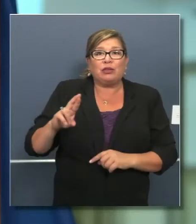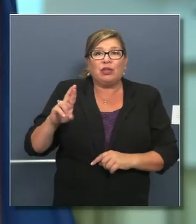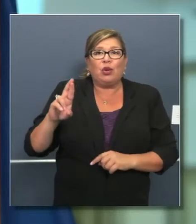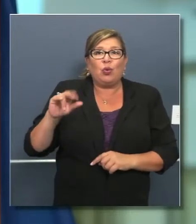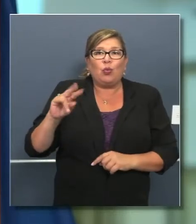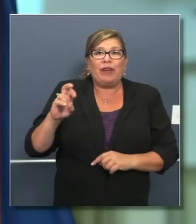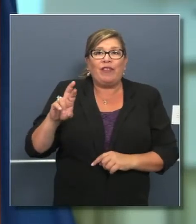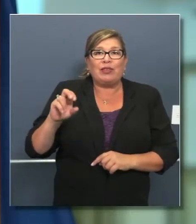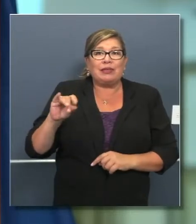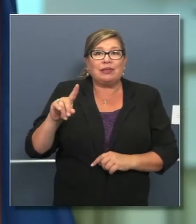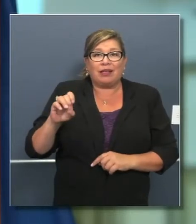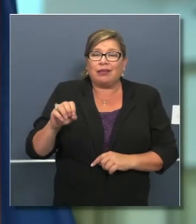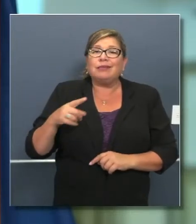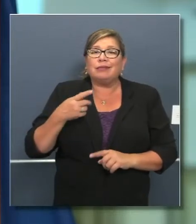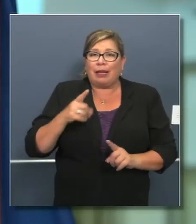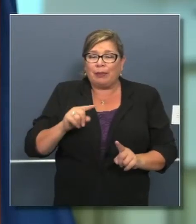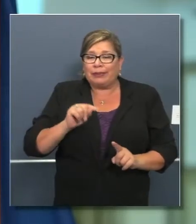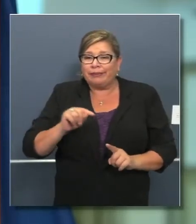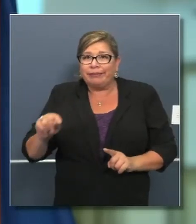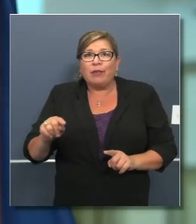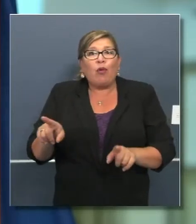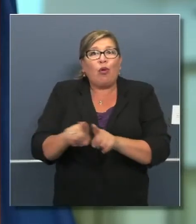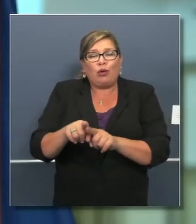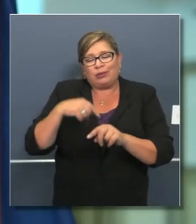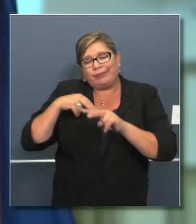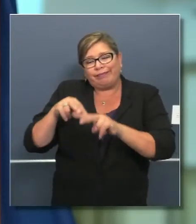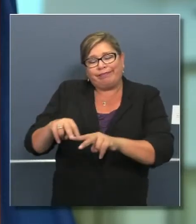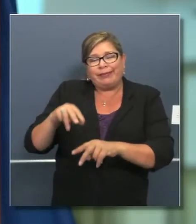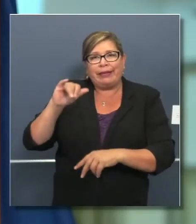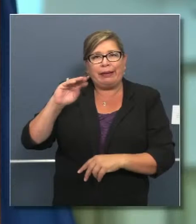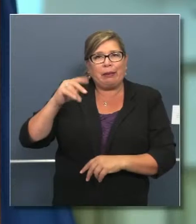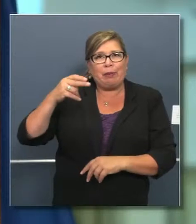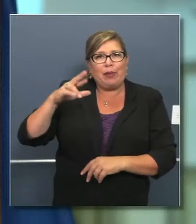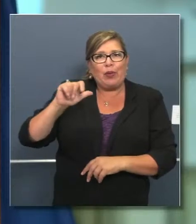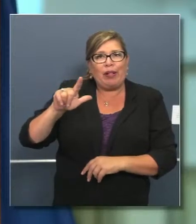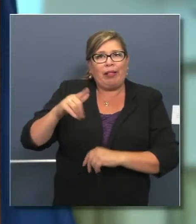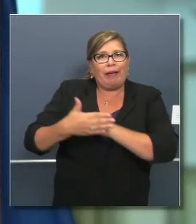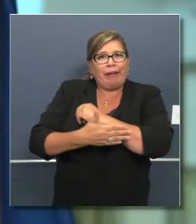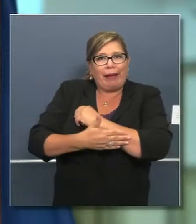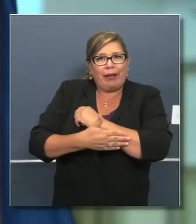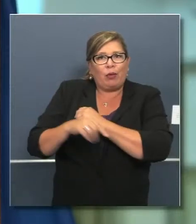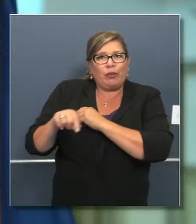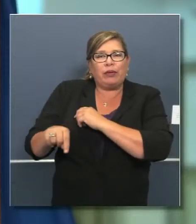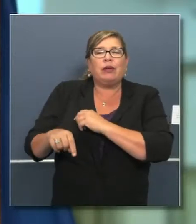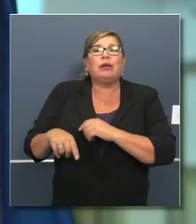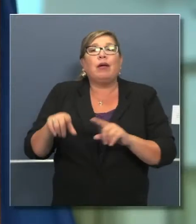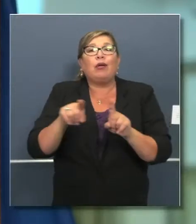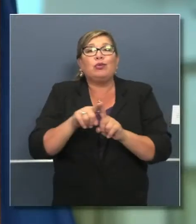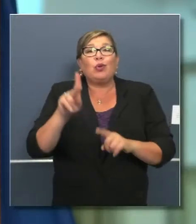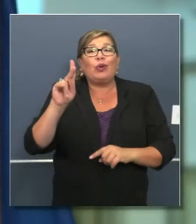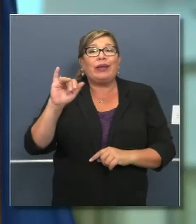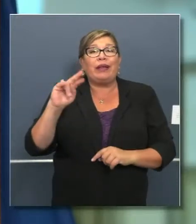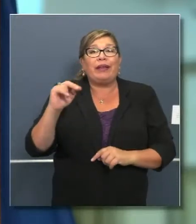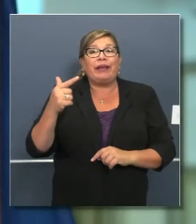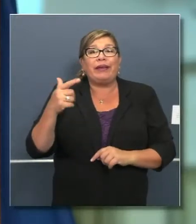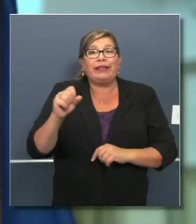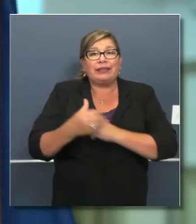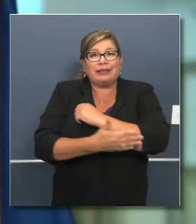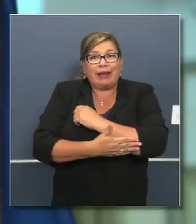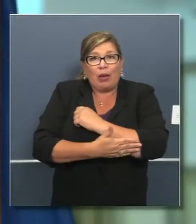what's happening in Imperial County Kings County there's concern LA County because the size scope